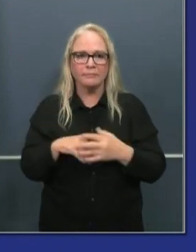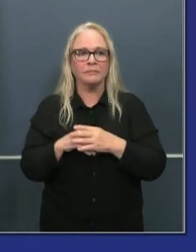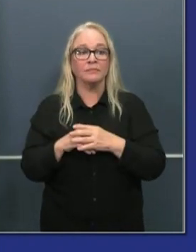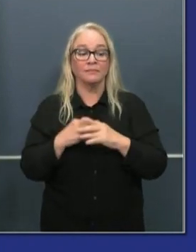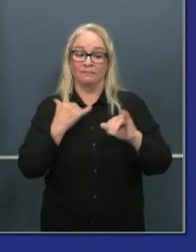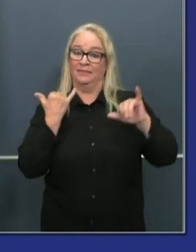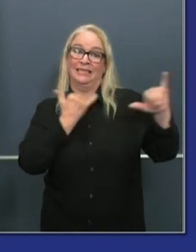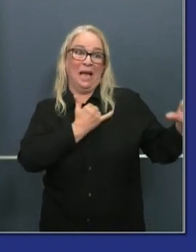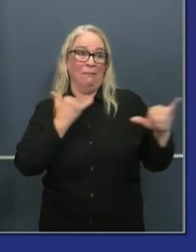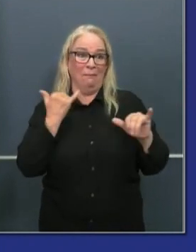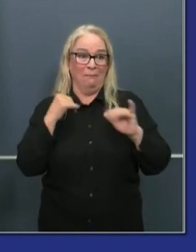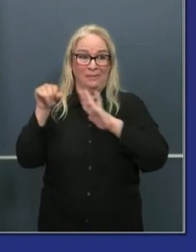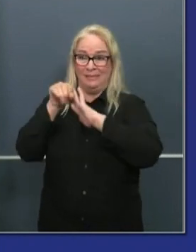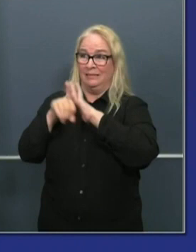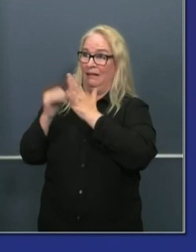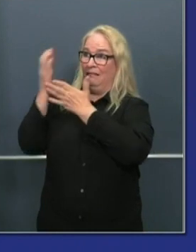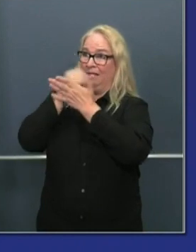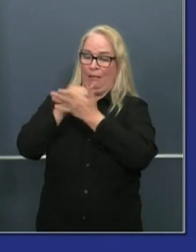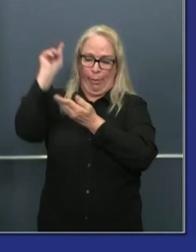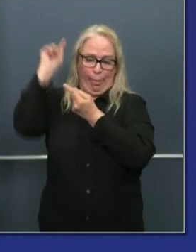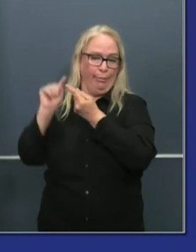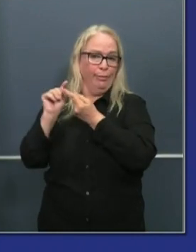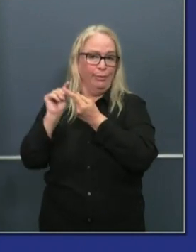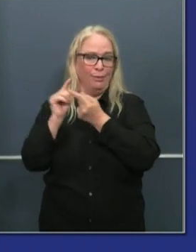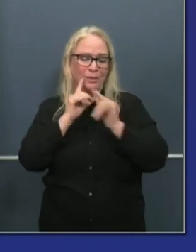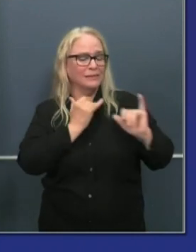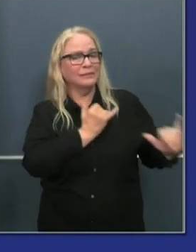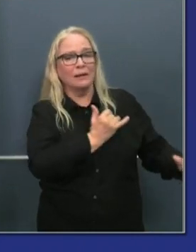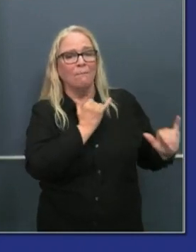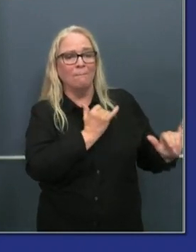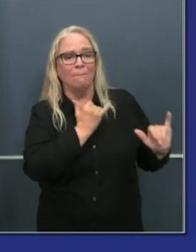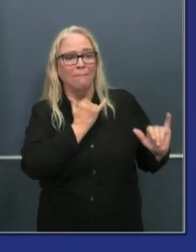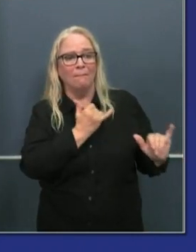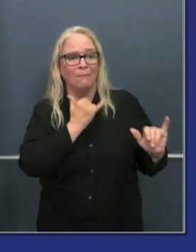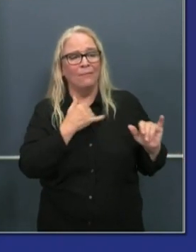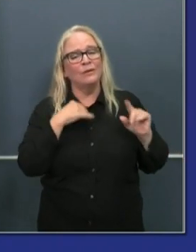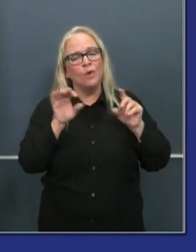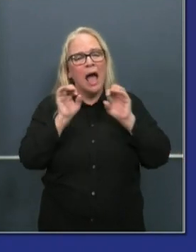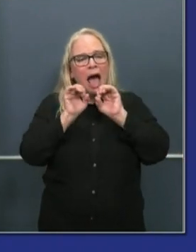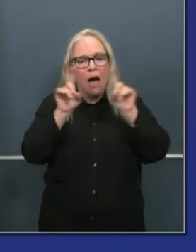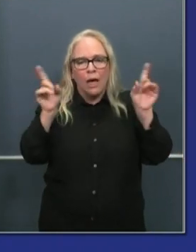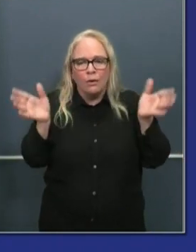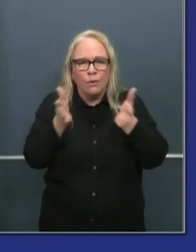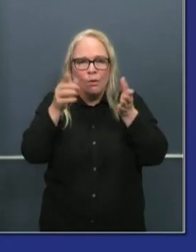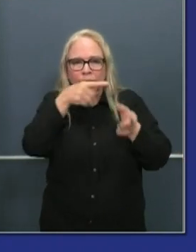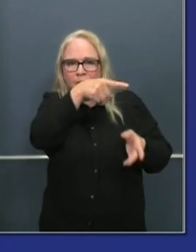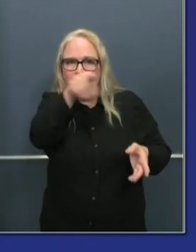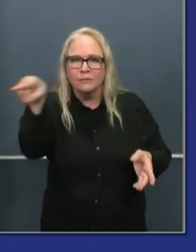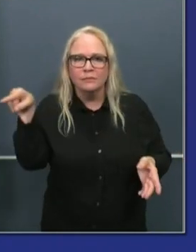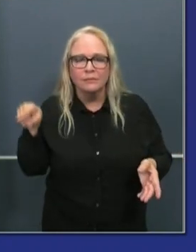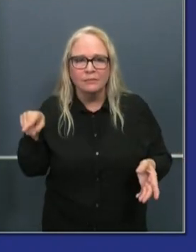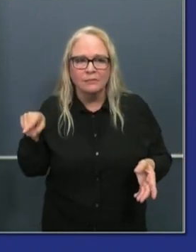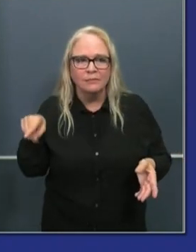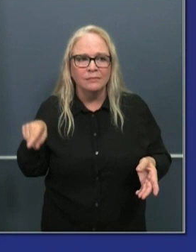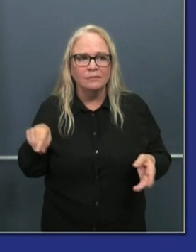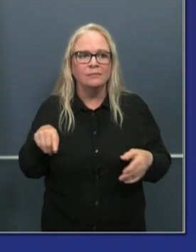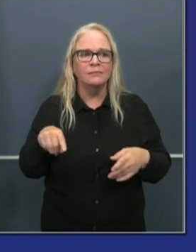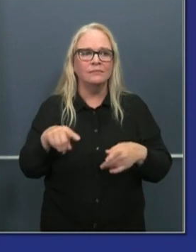SWITCH AND WHAT IT MEANS TO SMALL BUSINESSMEN AND WOMEN AND COMMUNITIES AND TO THE ECONOMIC VIBRANCY AND HEALTH OF OUR STATE AND IN TURN, OUR NATION.